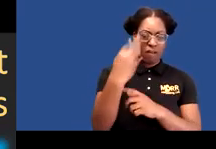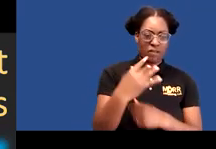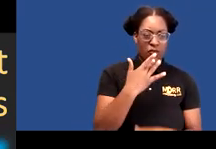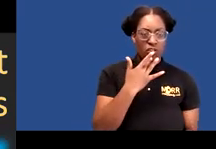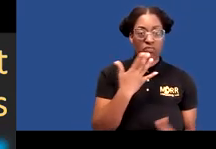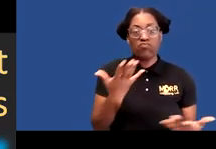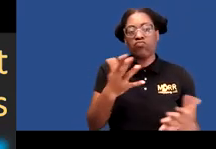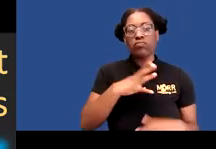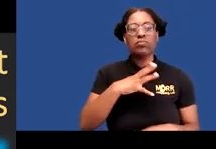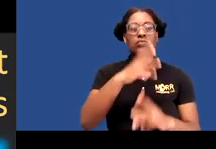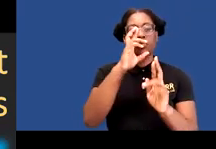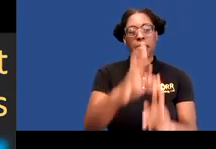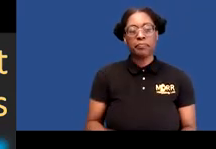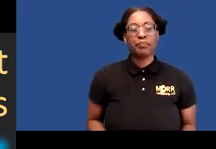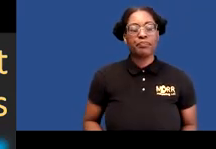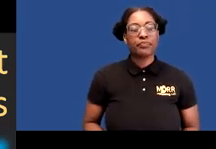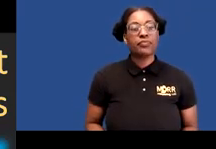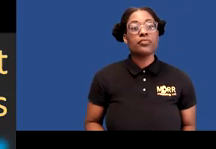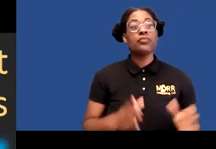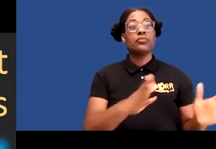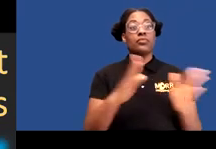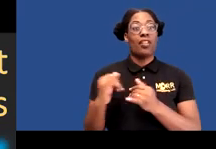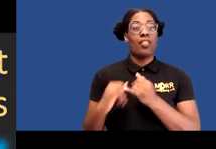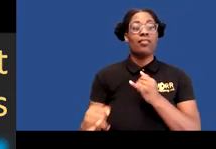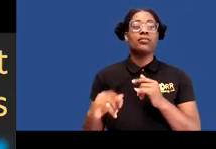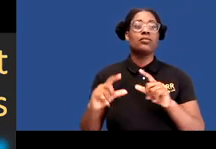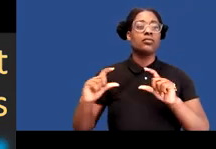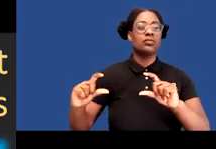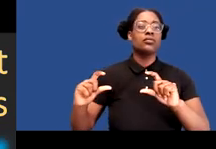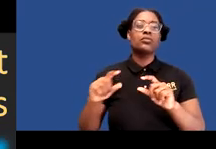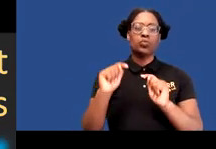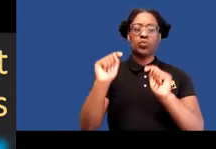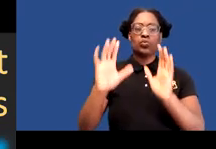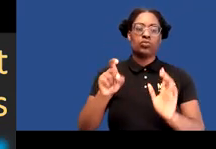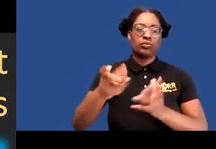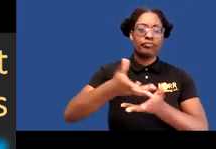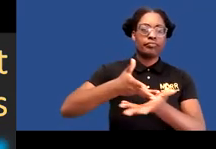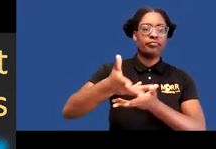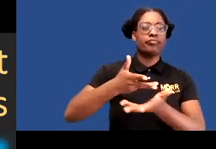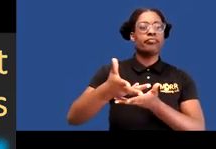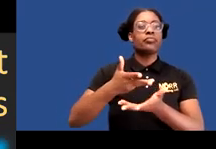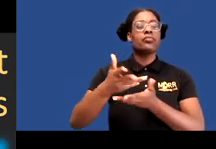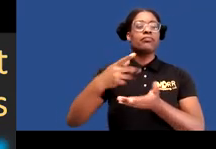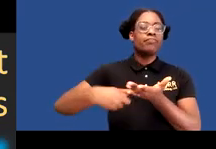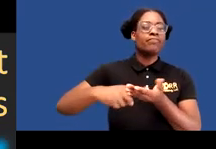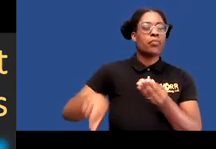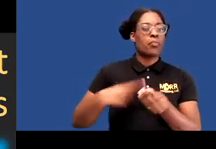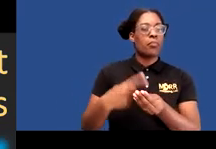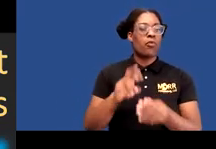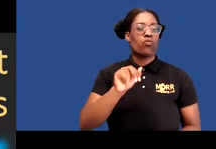And then tutors should engage in discussions about race or racism and language attitudes, and we have opportunities for that.